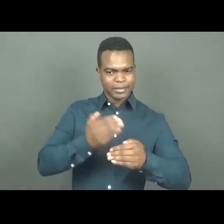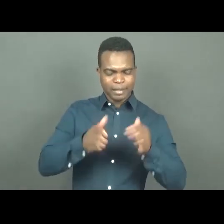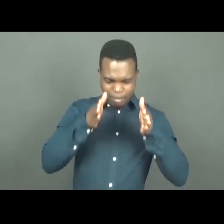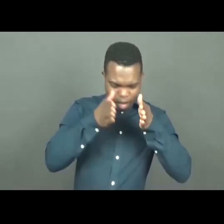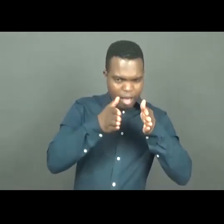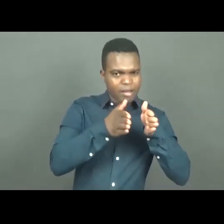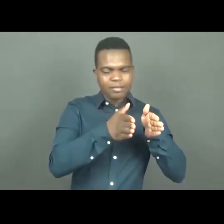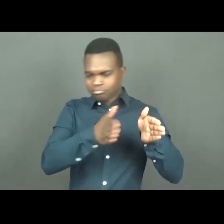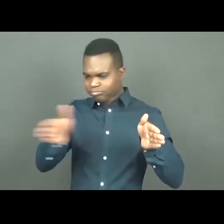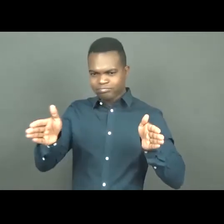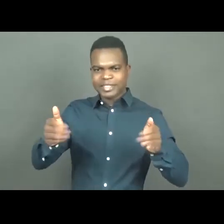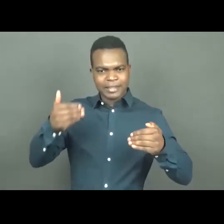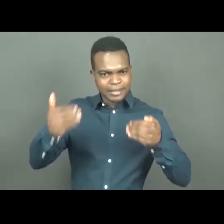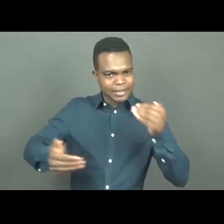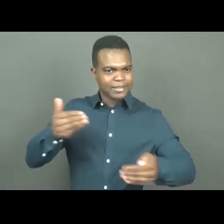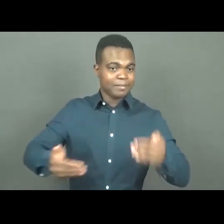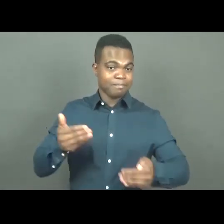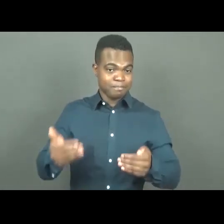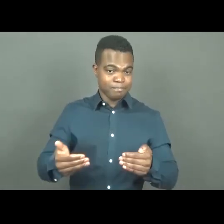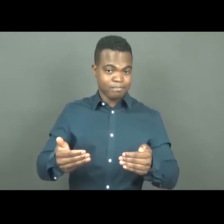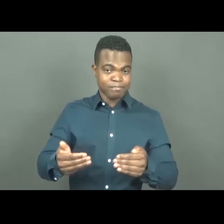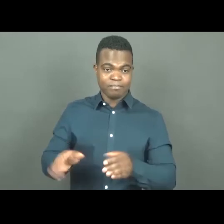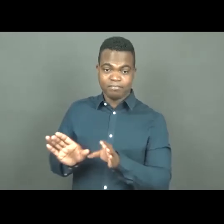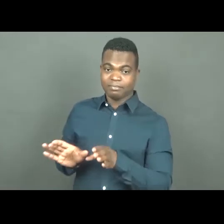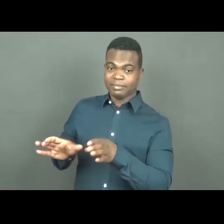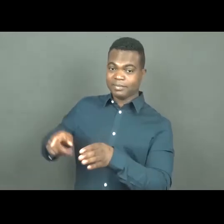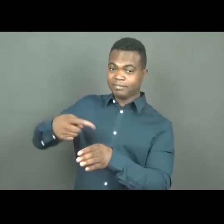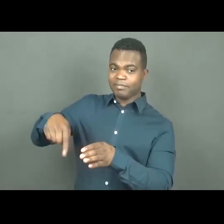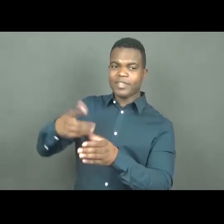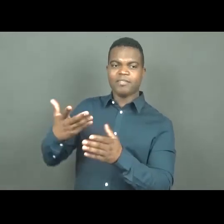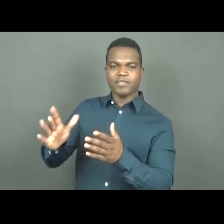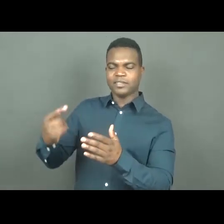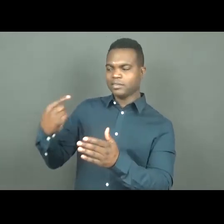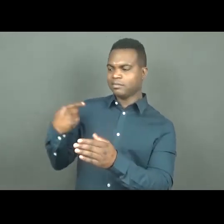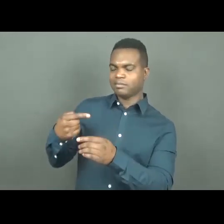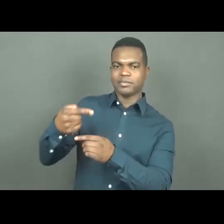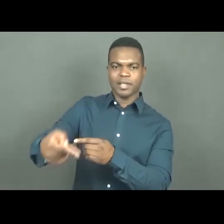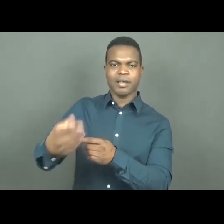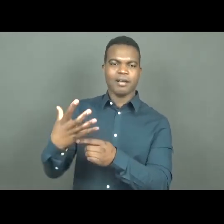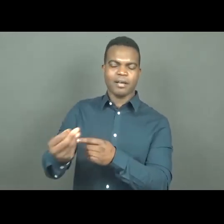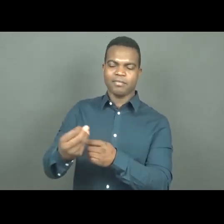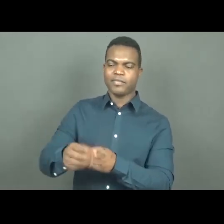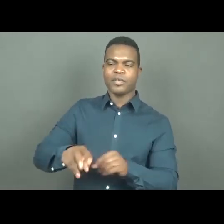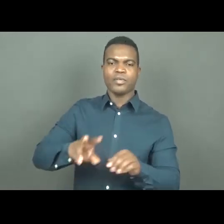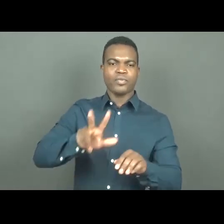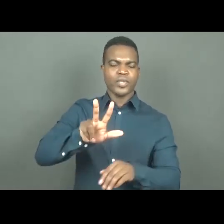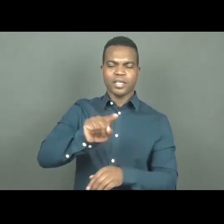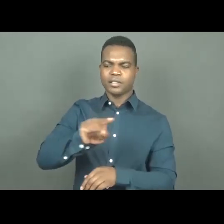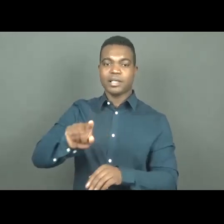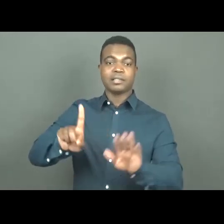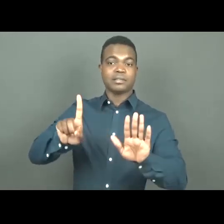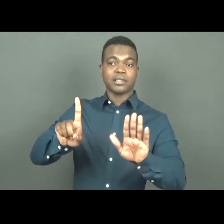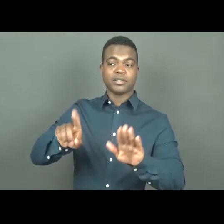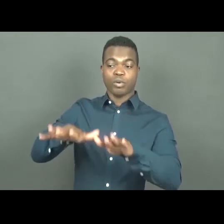of data producers and data users. One, central theme of the Forum is leaving no one behind.